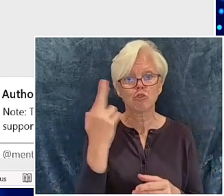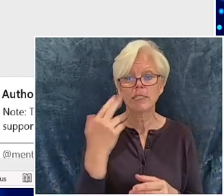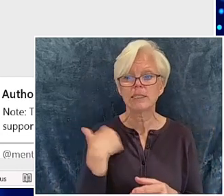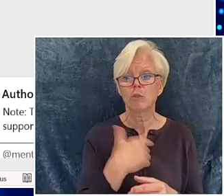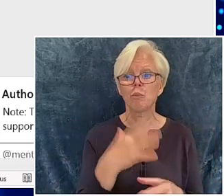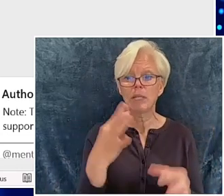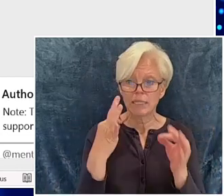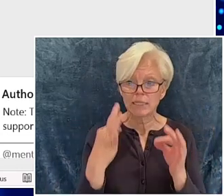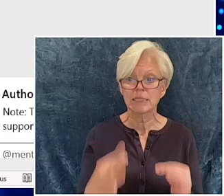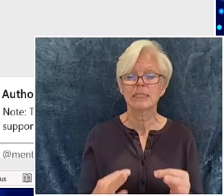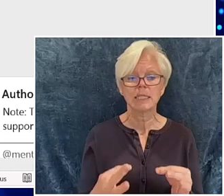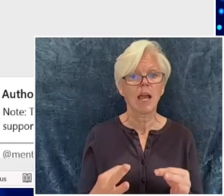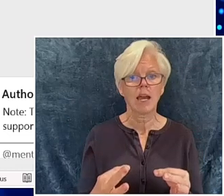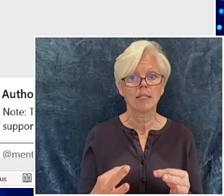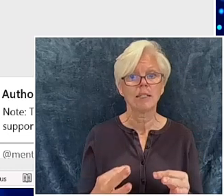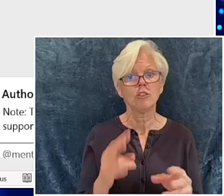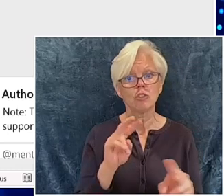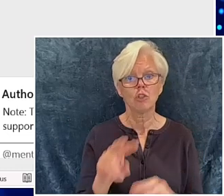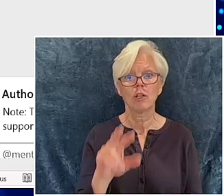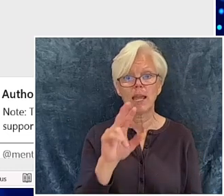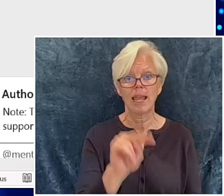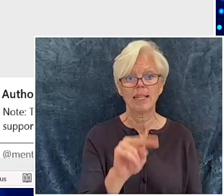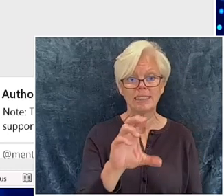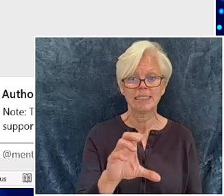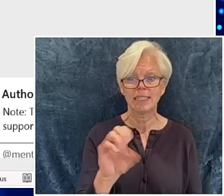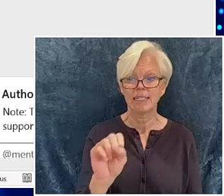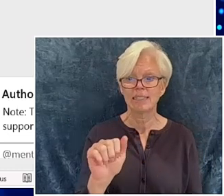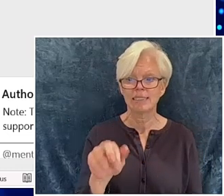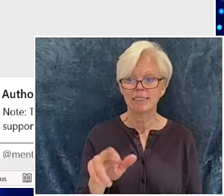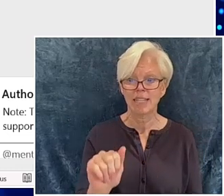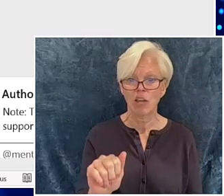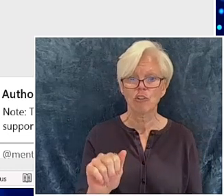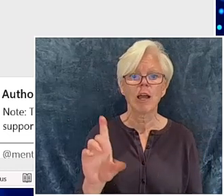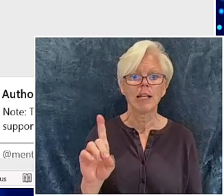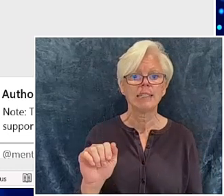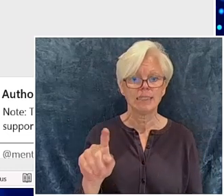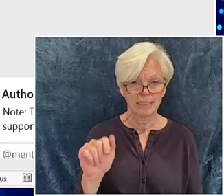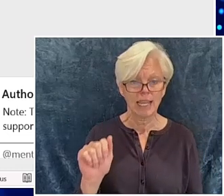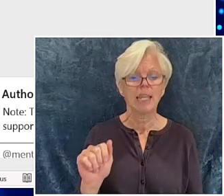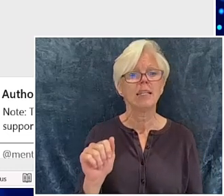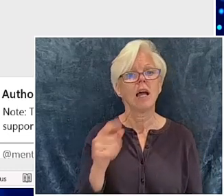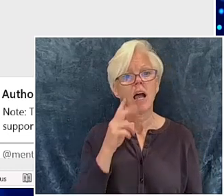to the NC-SARA data and look to more